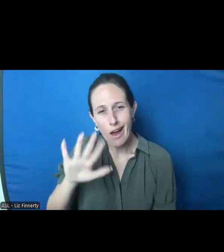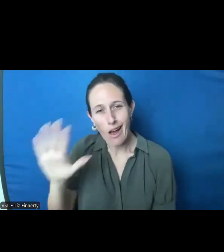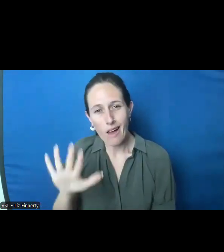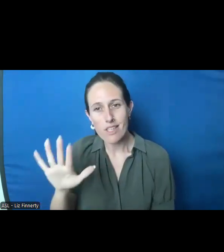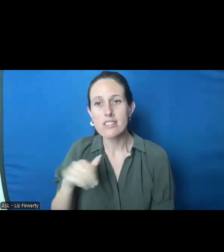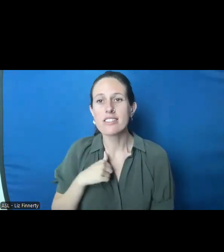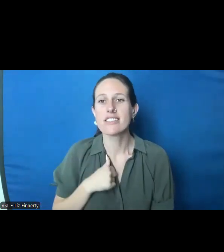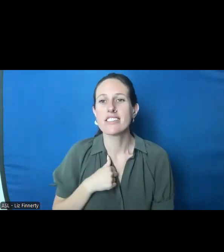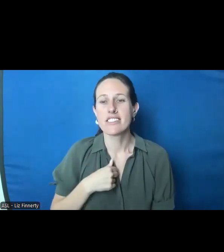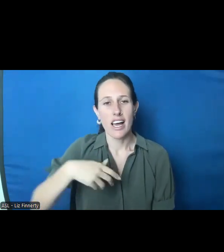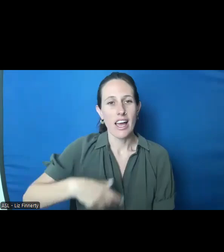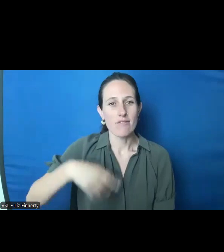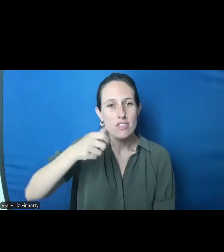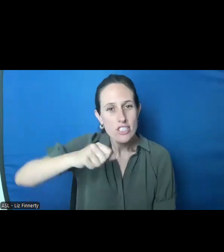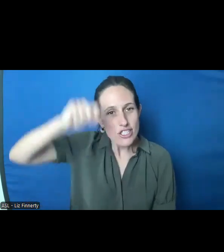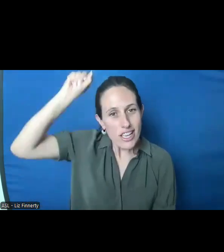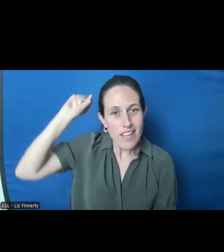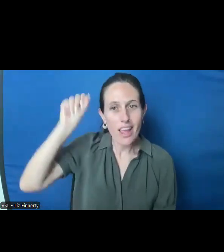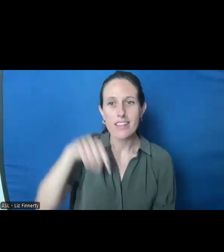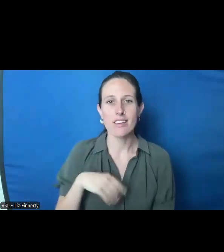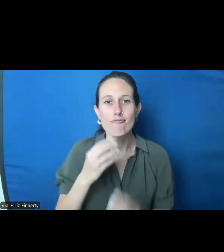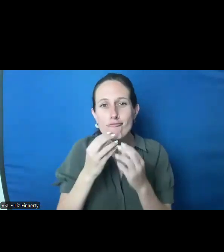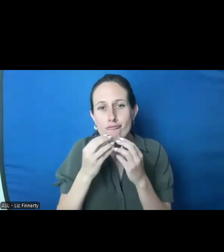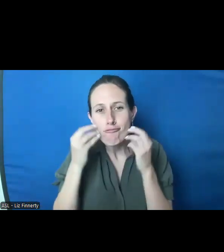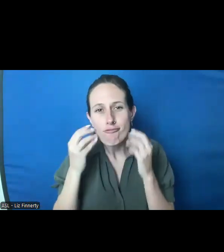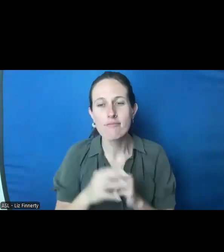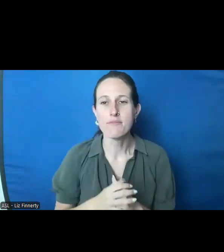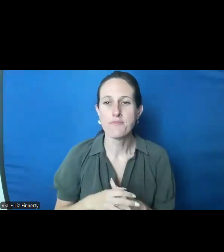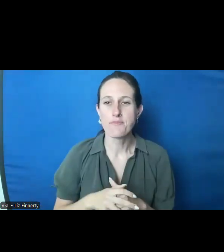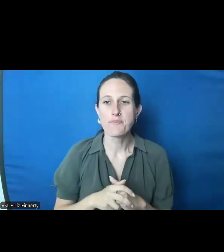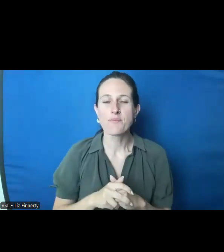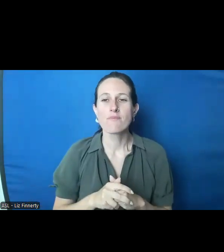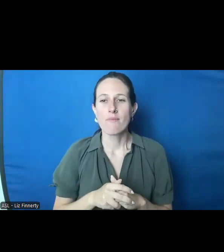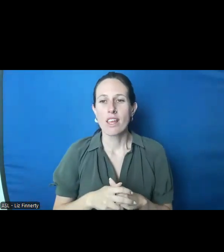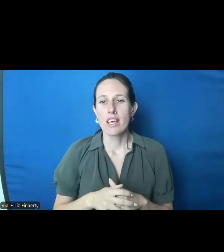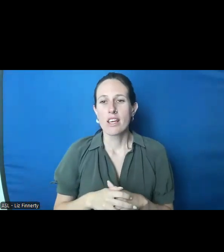shaved head and a bit of a scraggl